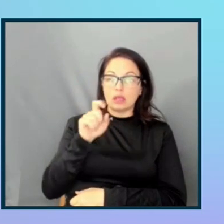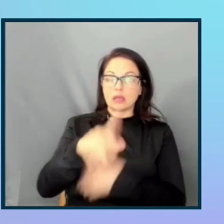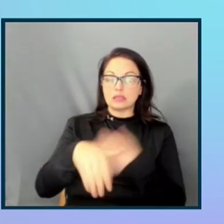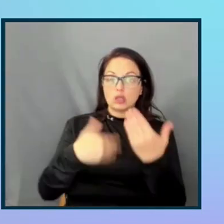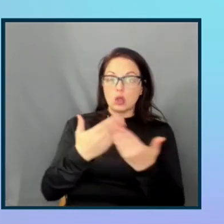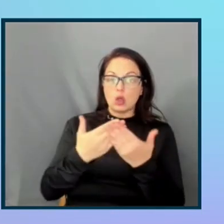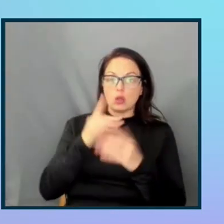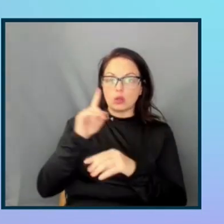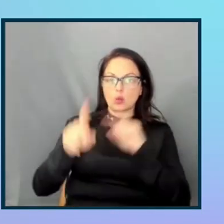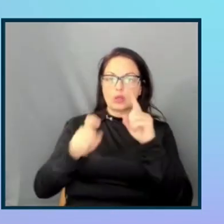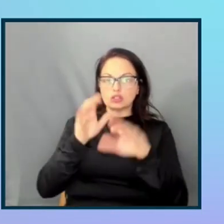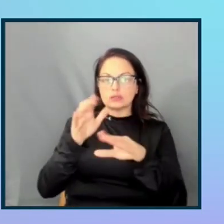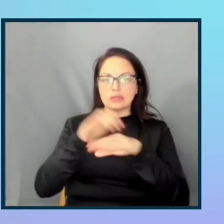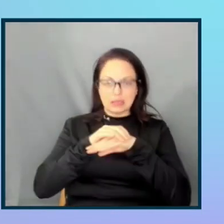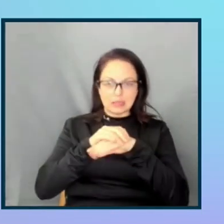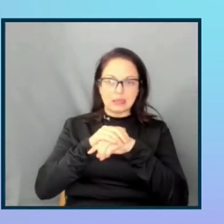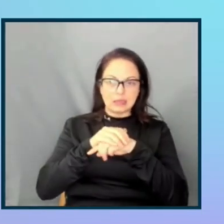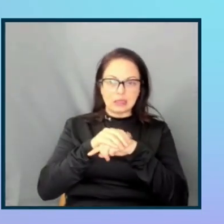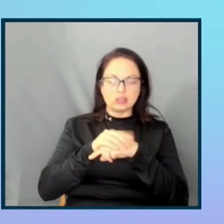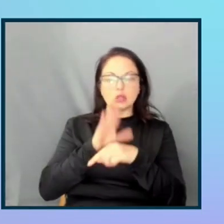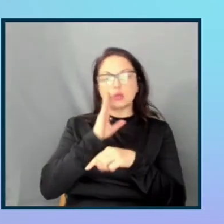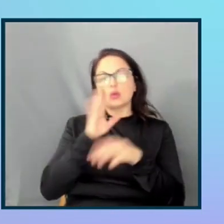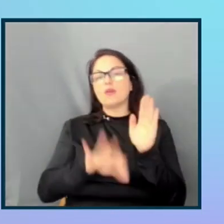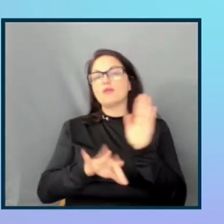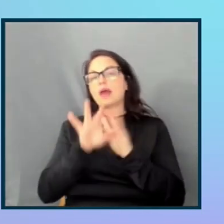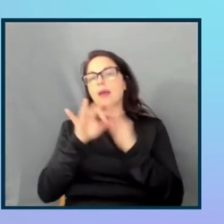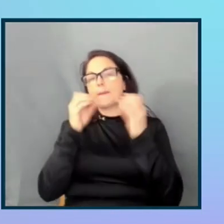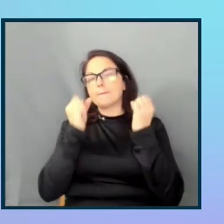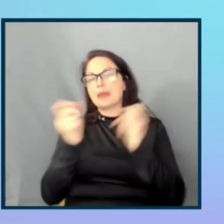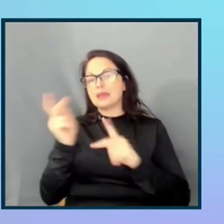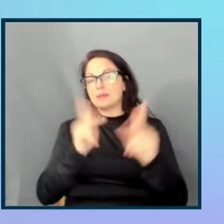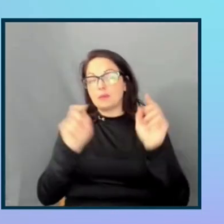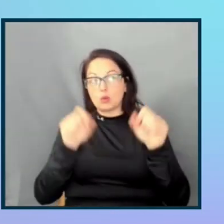we will go out and find a lot of people who can answer that question in English.